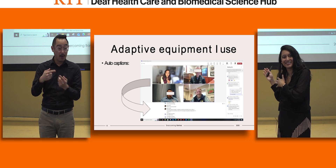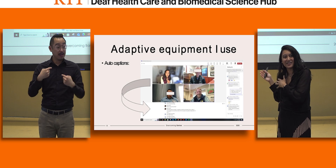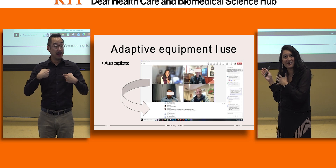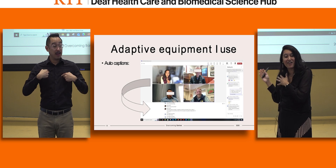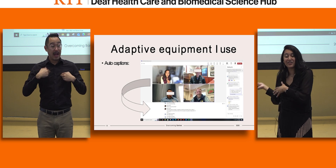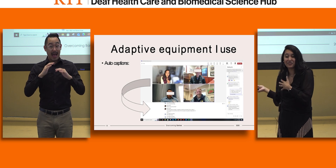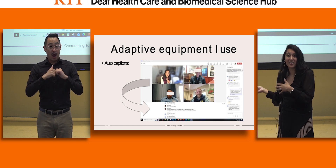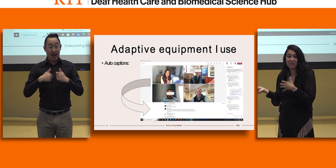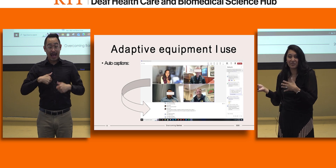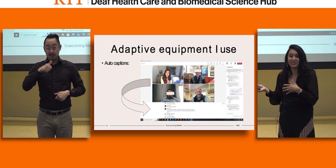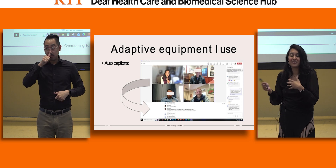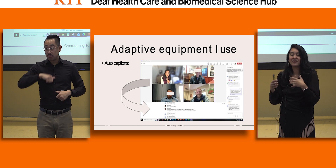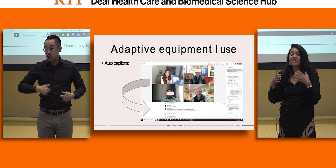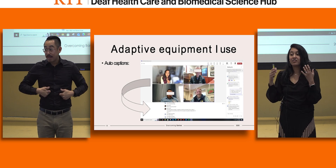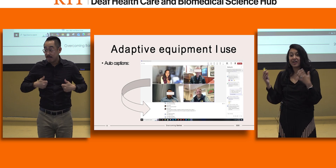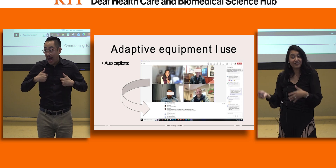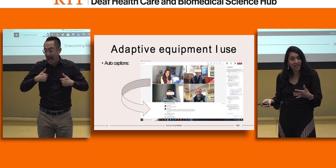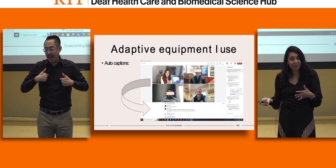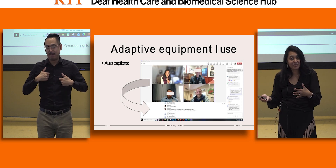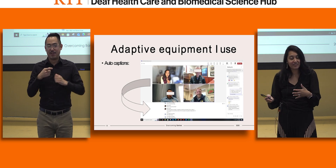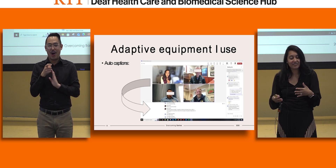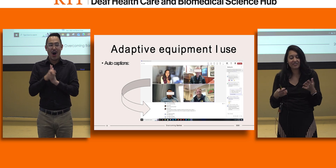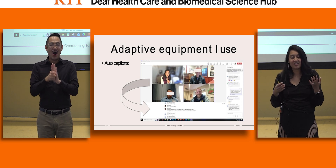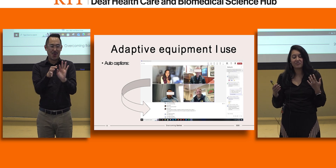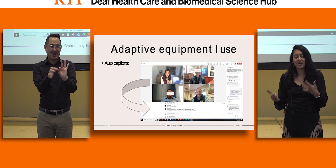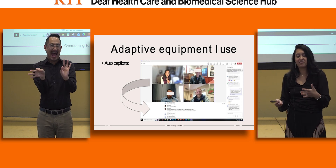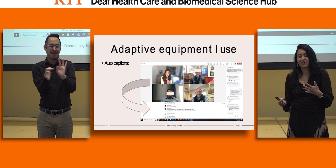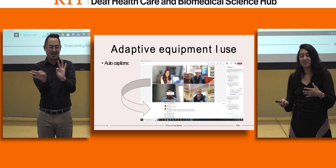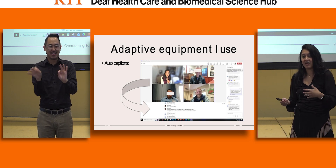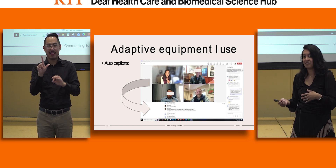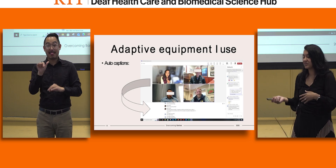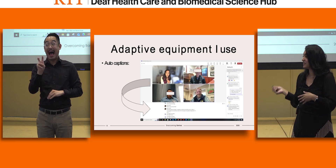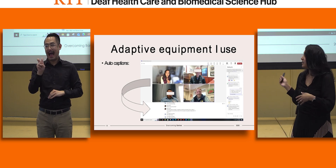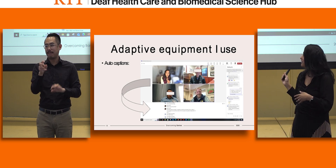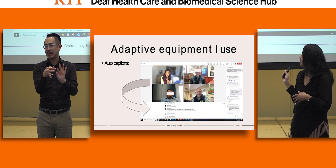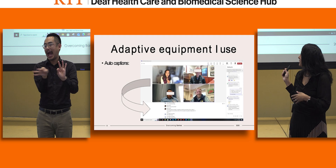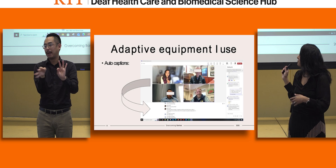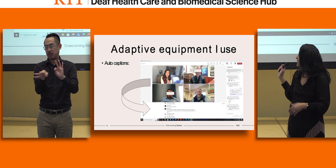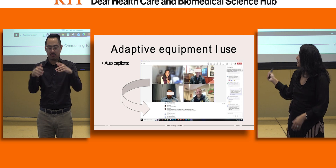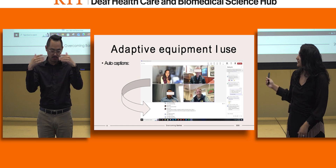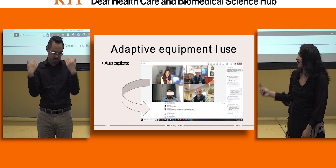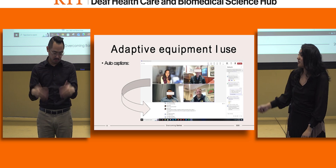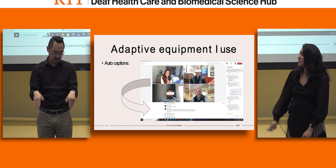auto captions, live captions have been an immense help.